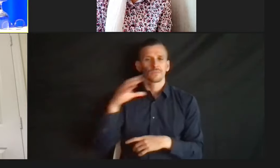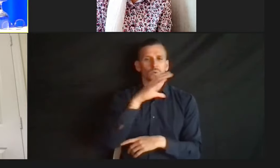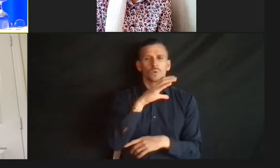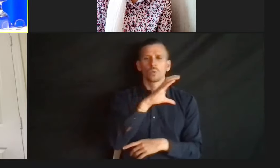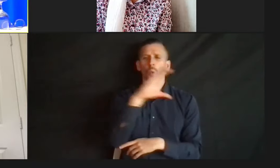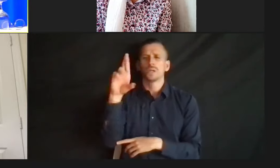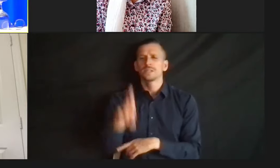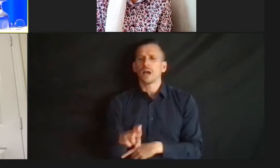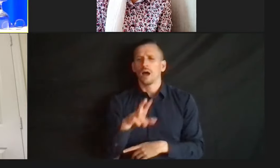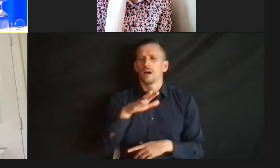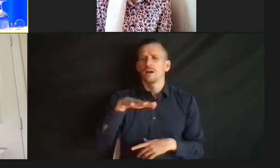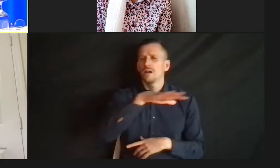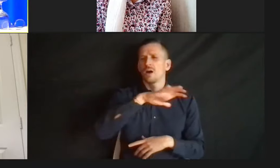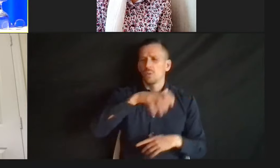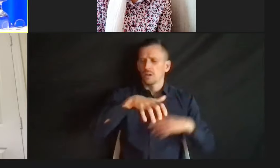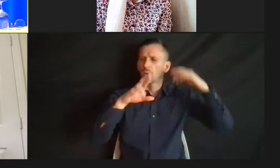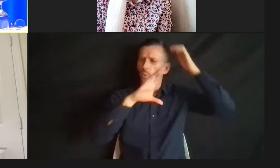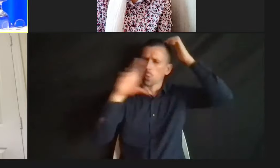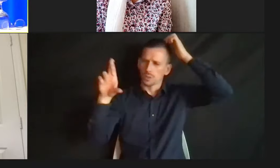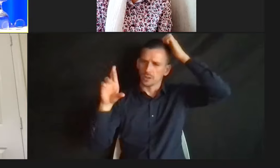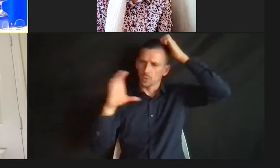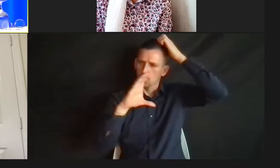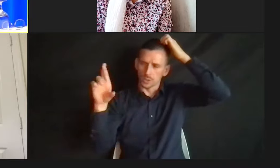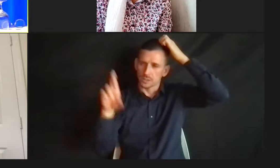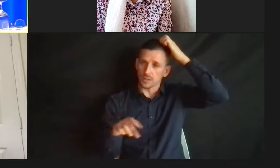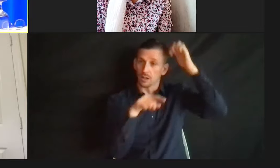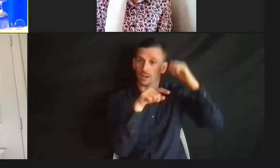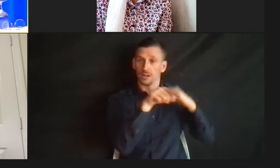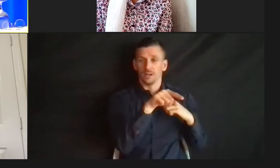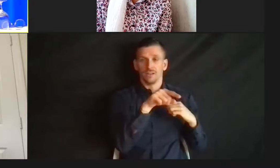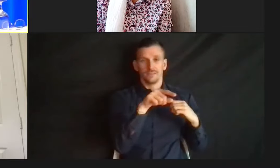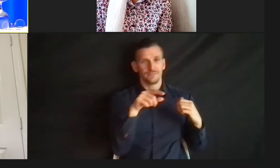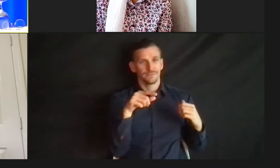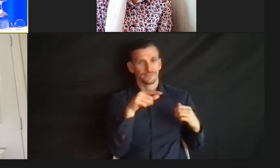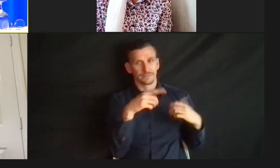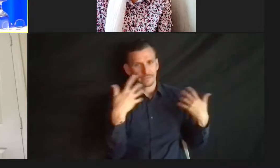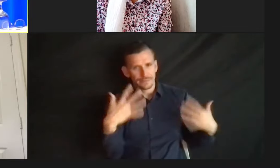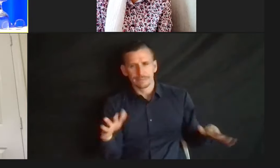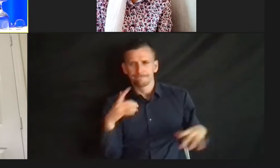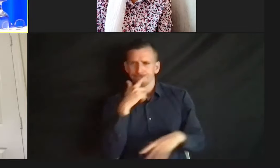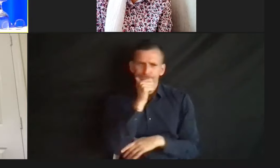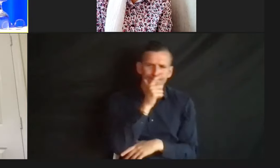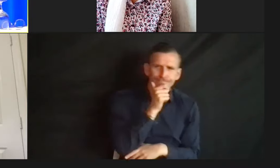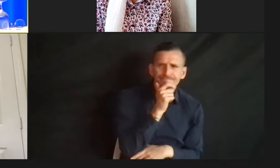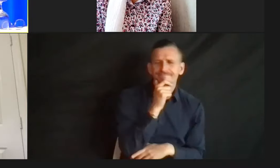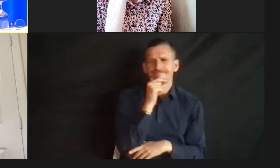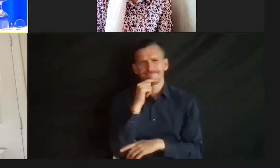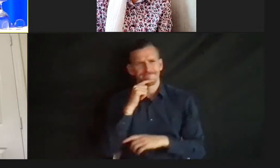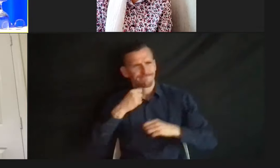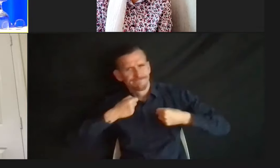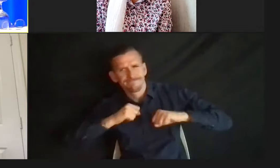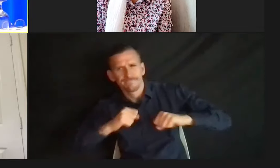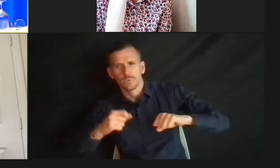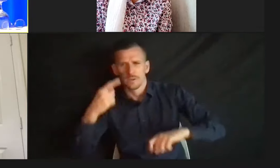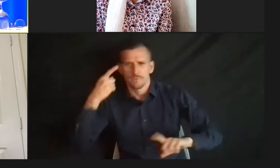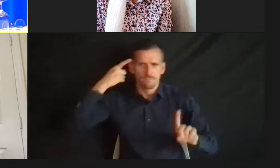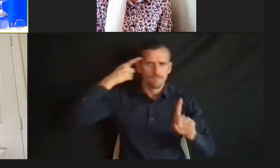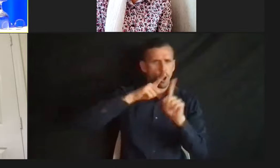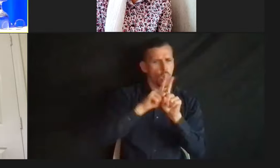less impactful on the resource base and can be more resilient if supported in times of shocks.